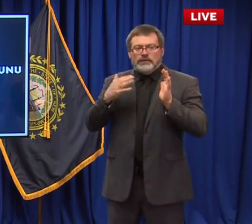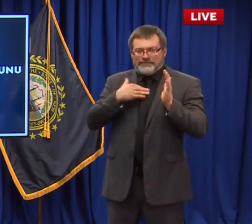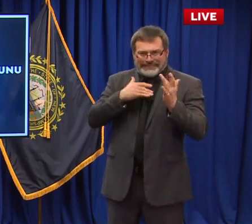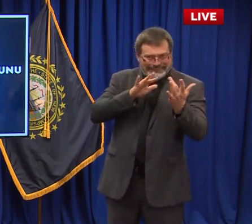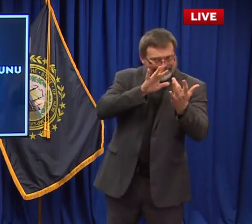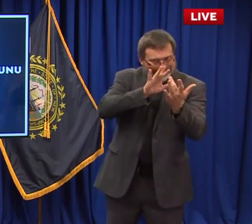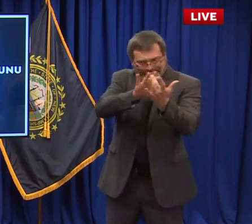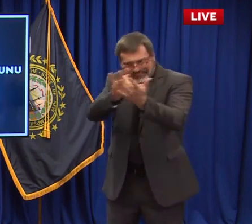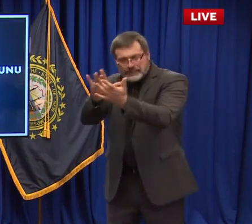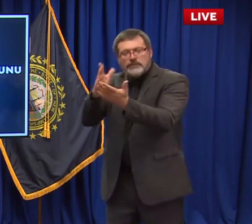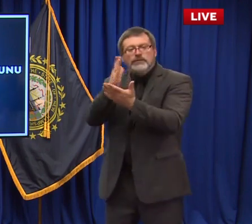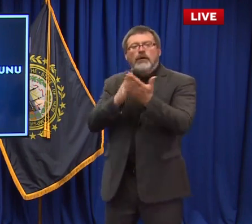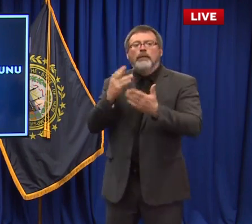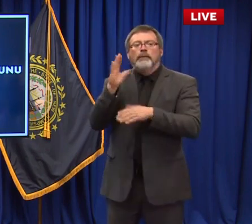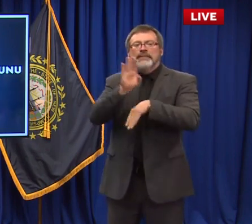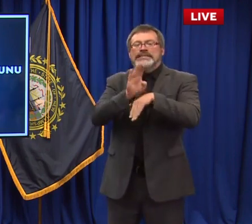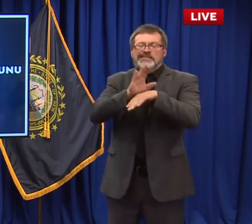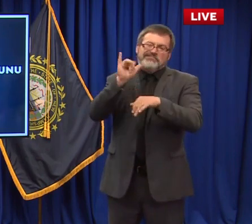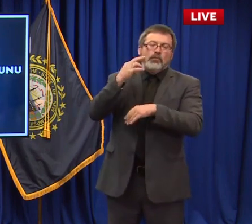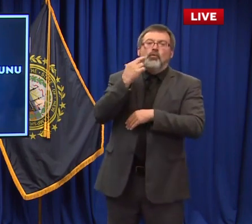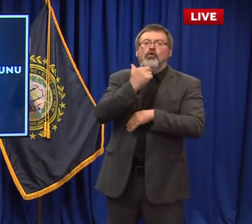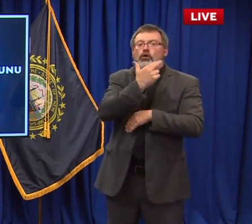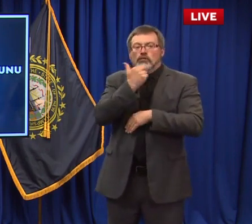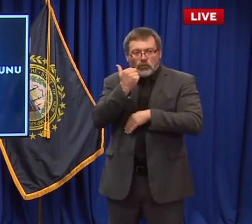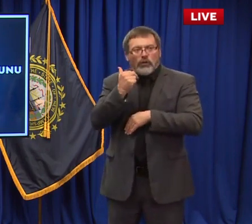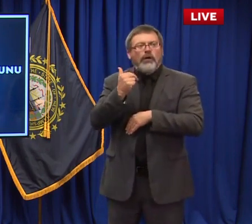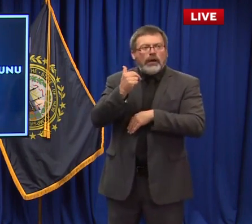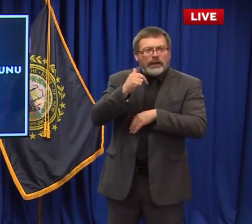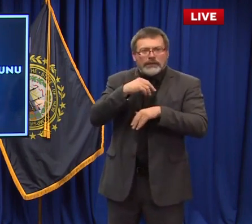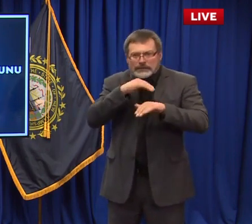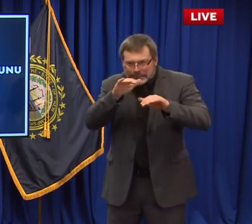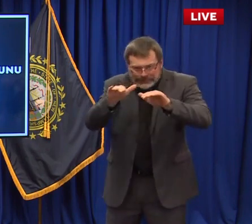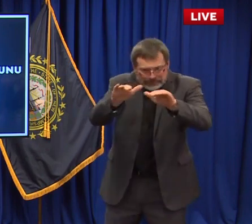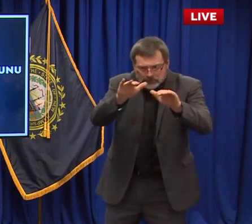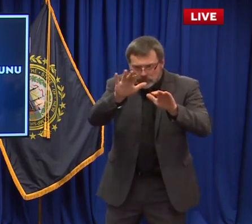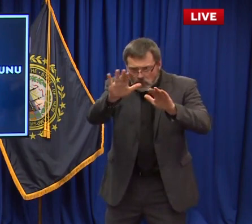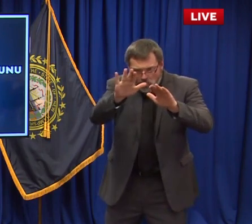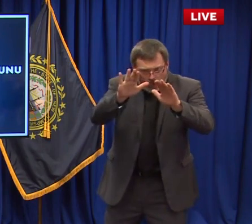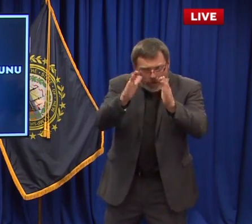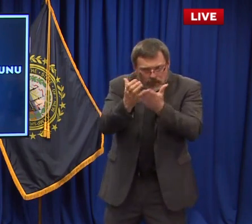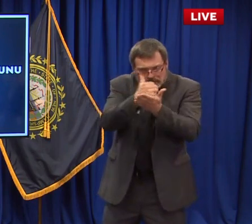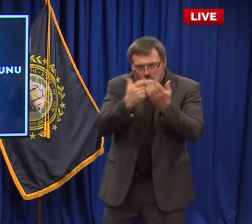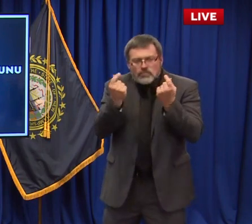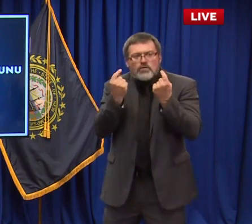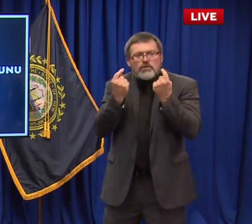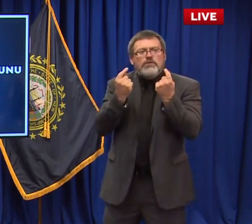I WAS TALKING TO SOME BUSINESS RESTAURANT OWNERS AND IT LOOKS LIKE JUNE NUMBERS WILL BE PRETTY STRONG.